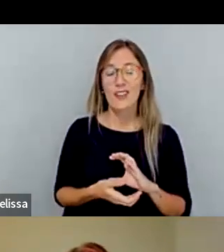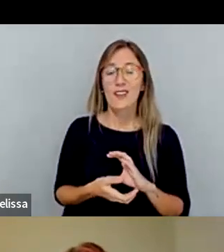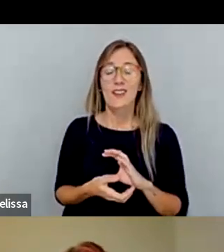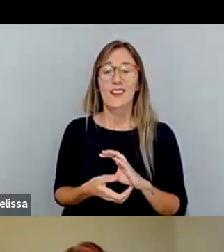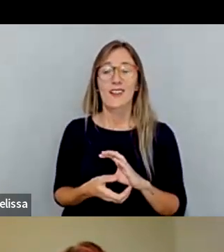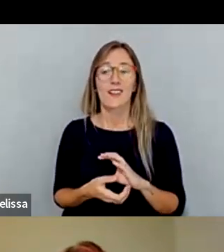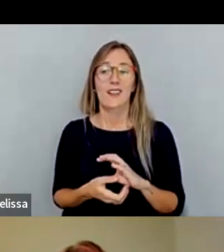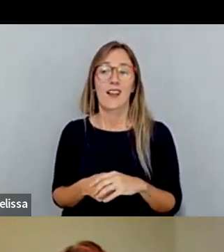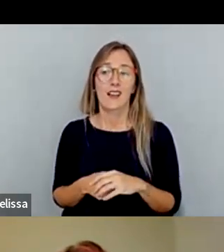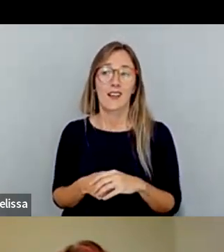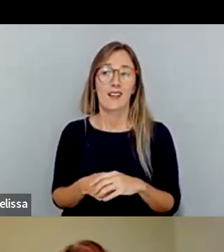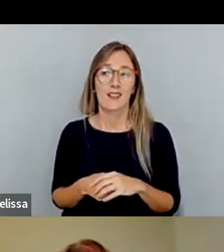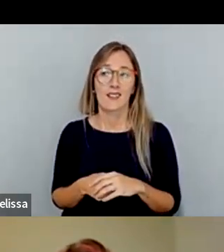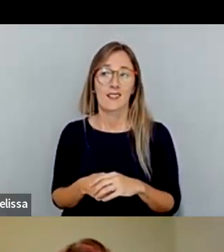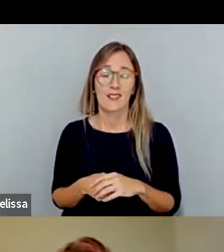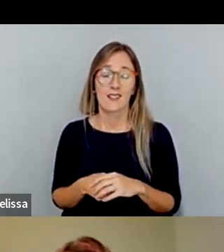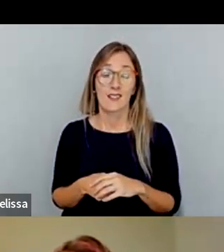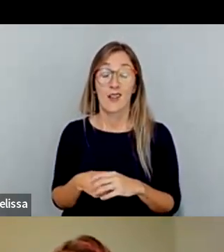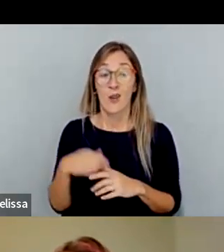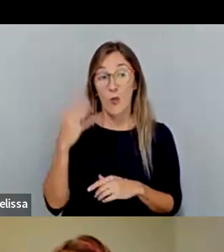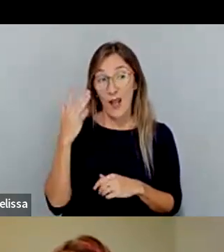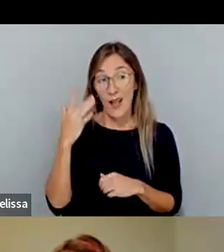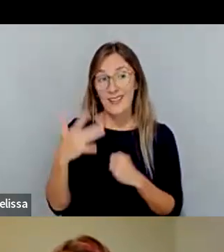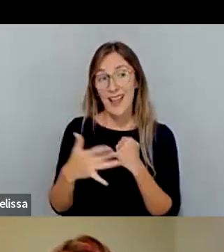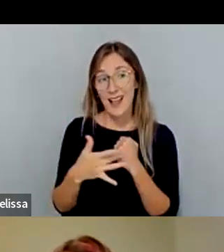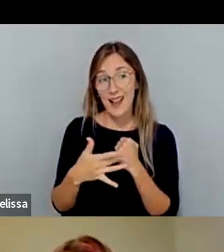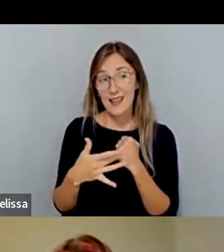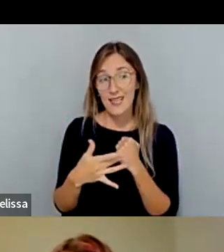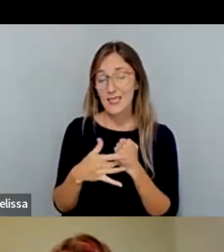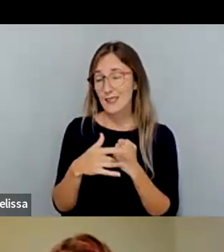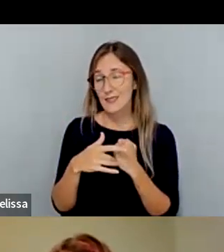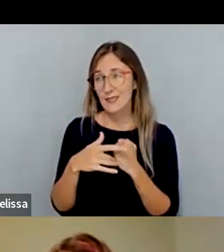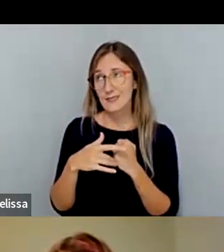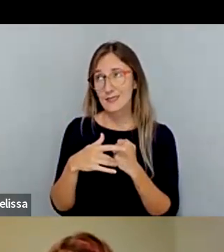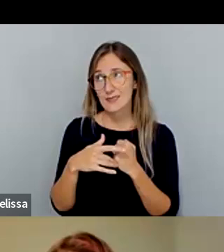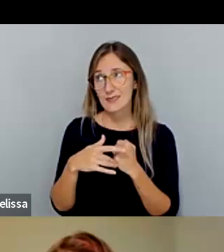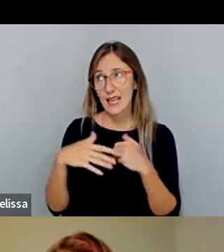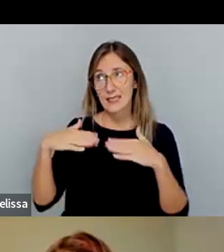They exist out there. They are actually pretty cheap nowadays to get those